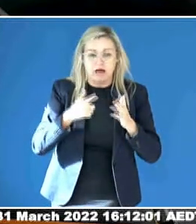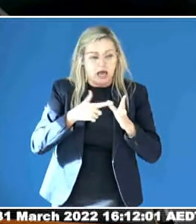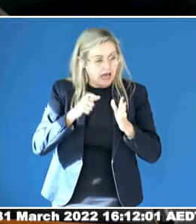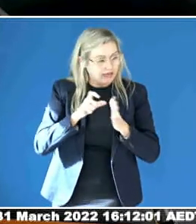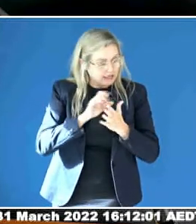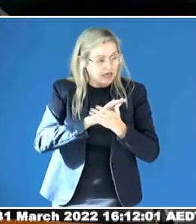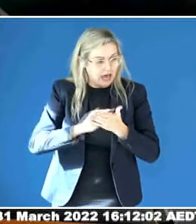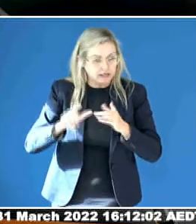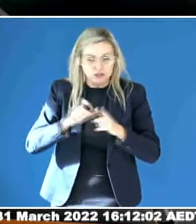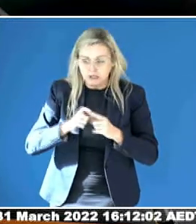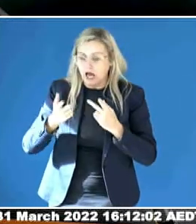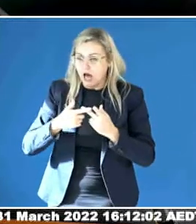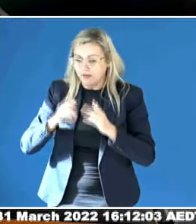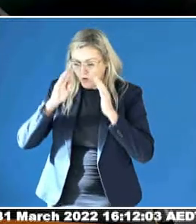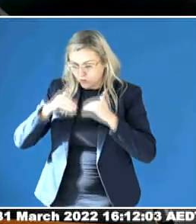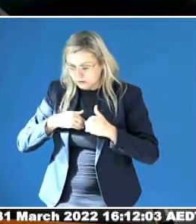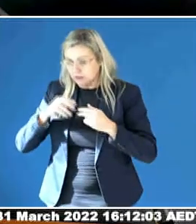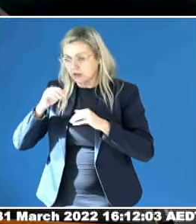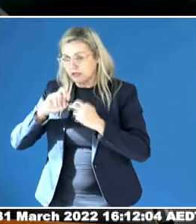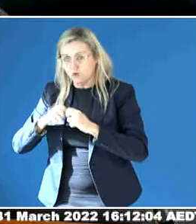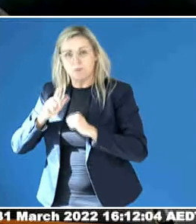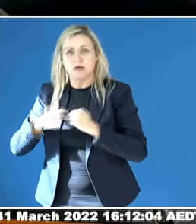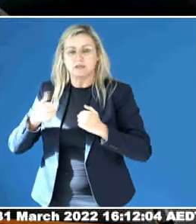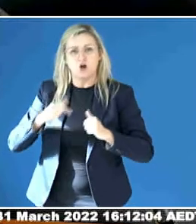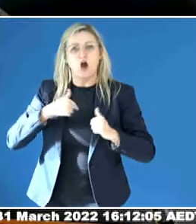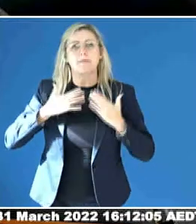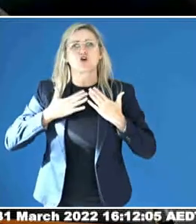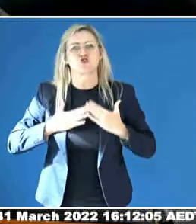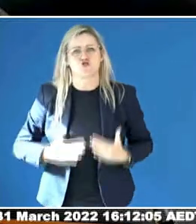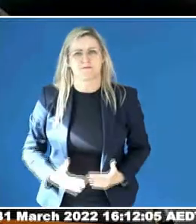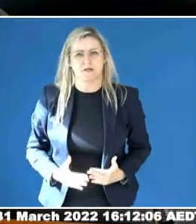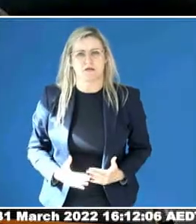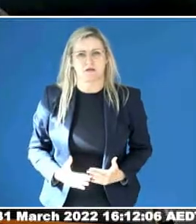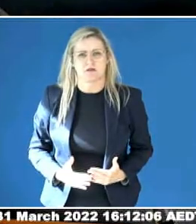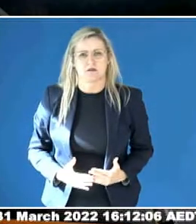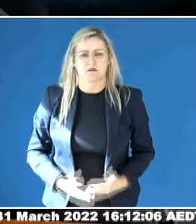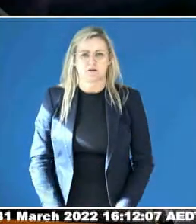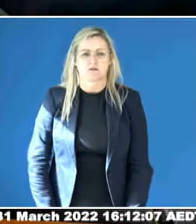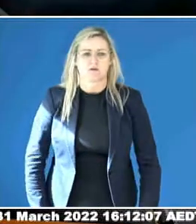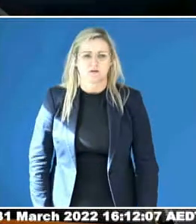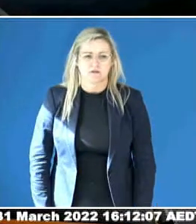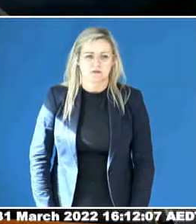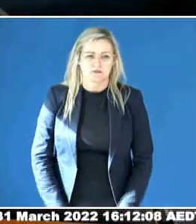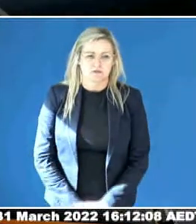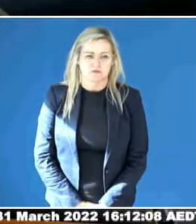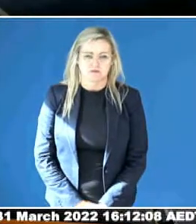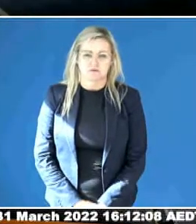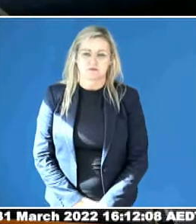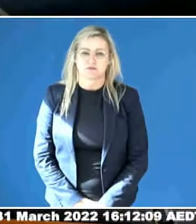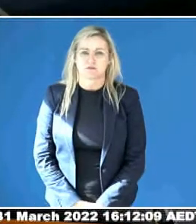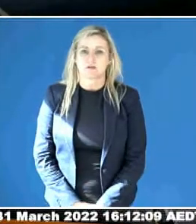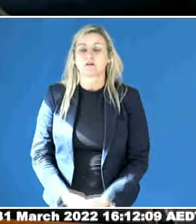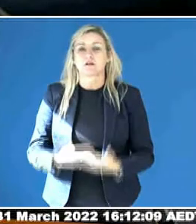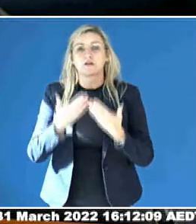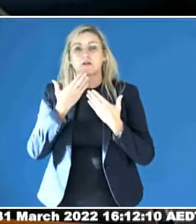Nikita, thank you very much for sharing your poem,